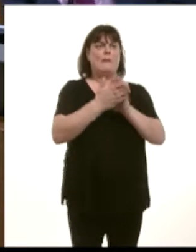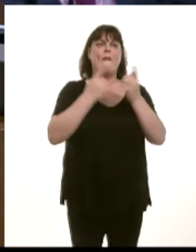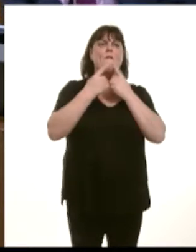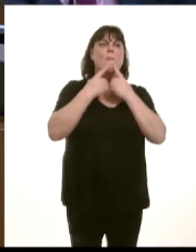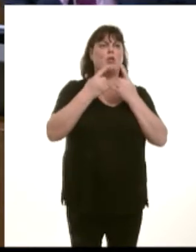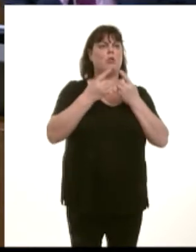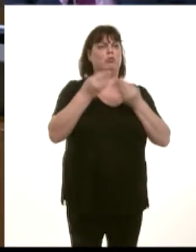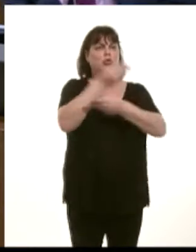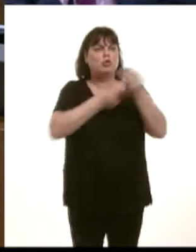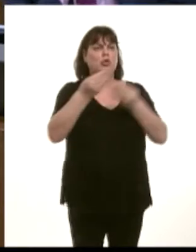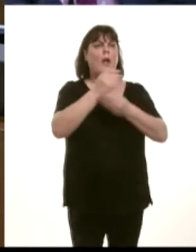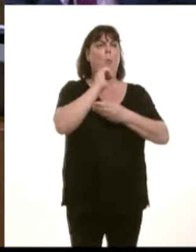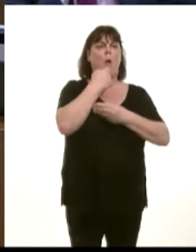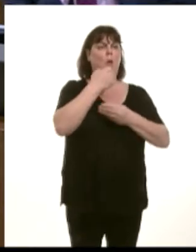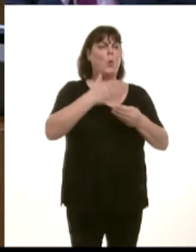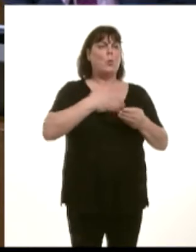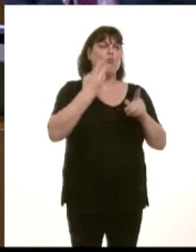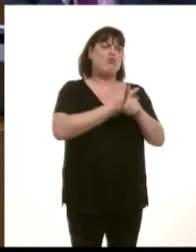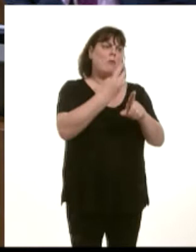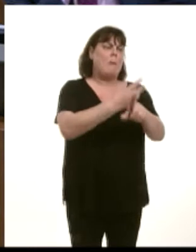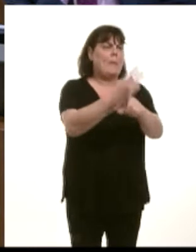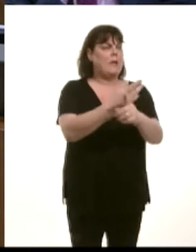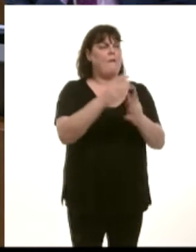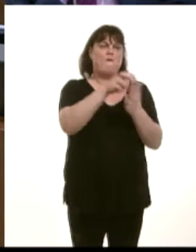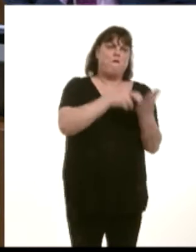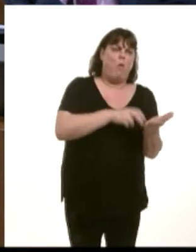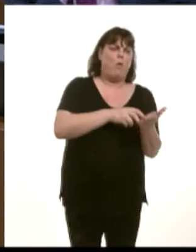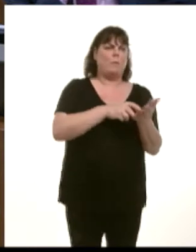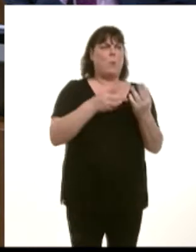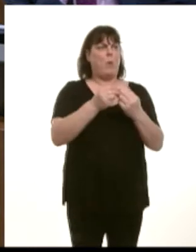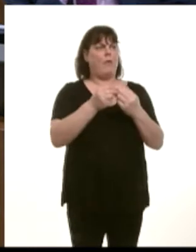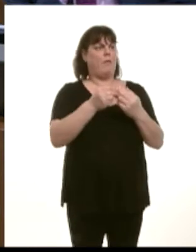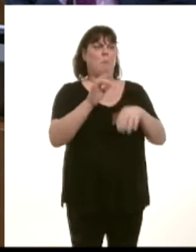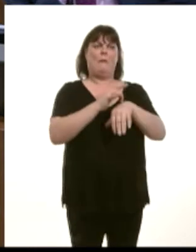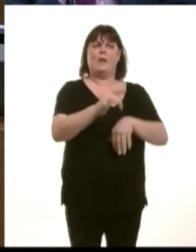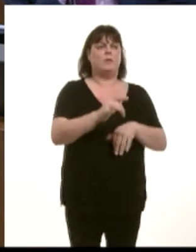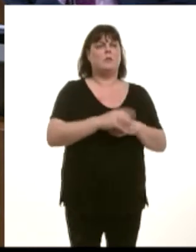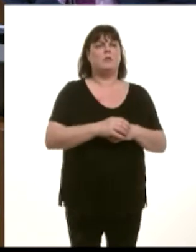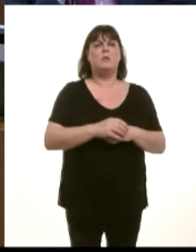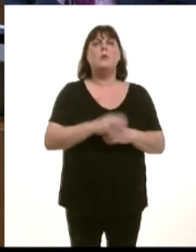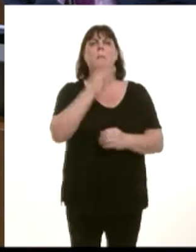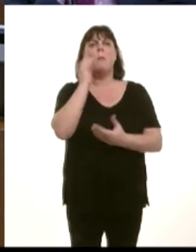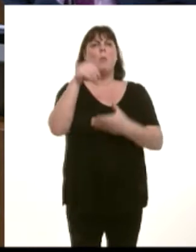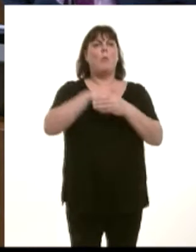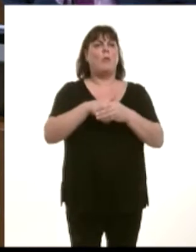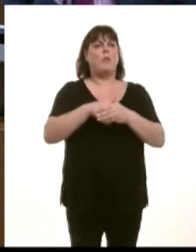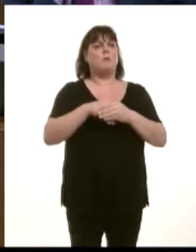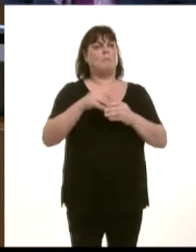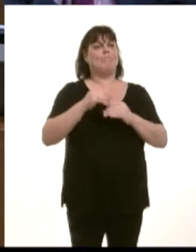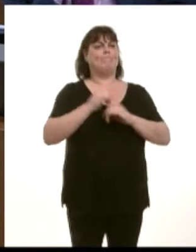patients and cutting down on paperwork for healthcare professionals. Front-line medical staff in the emergency departments using the system will also be